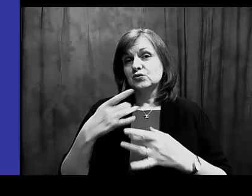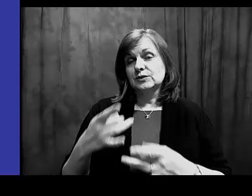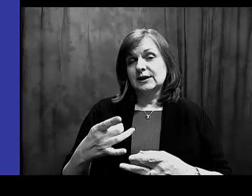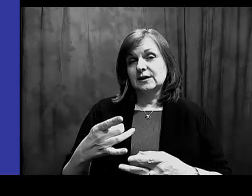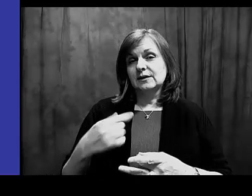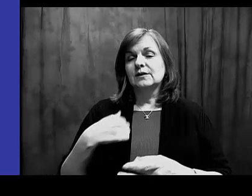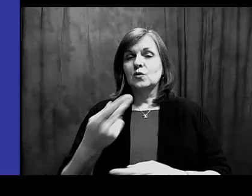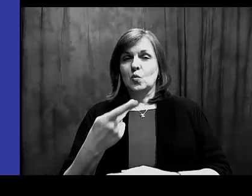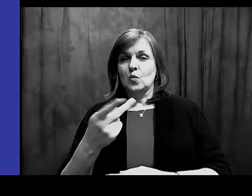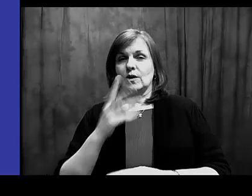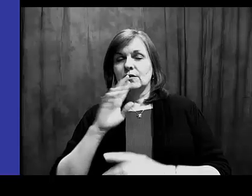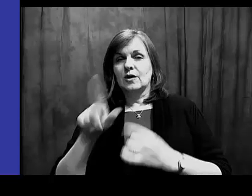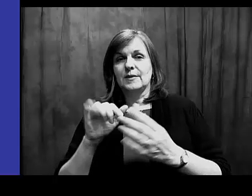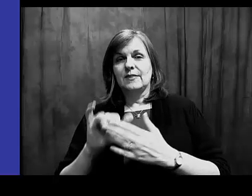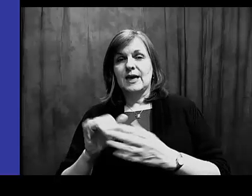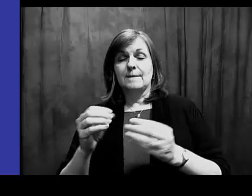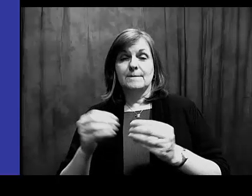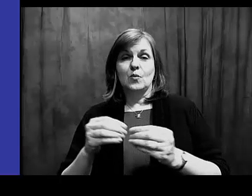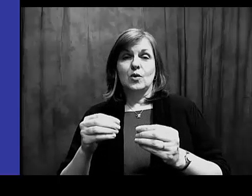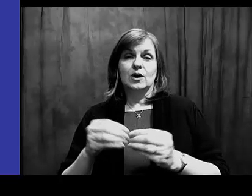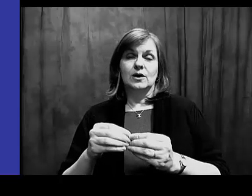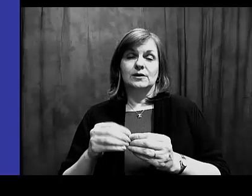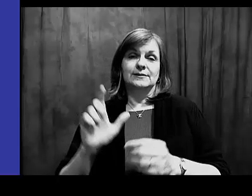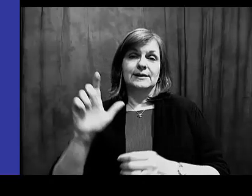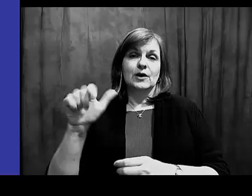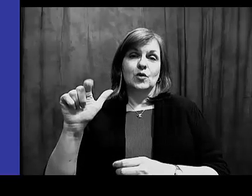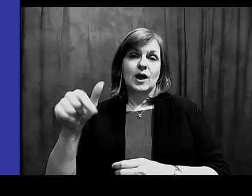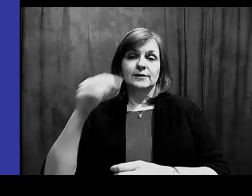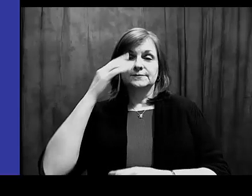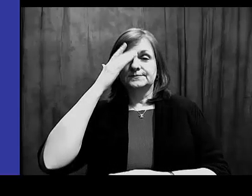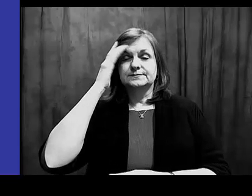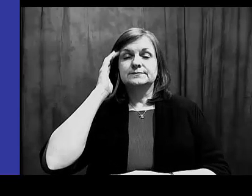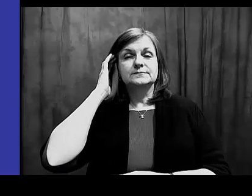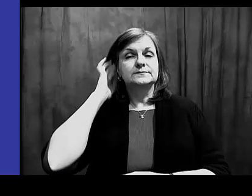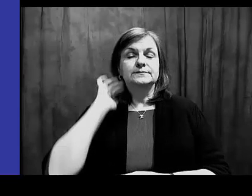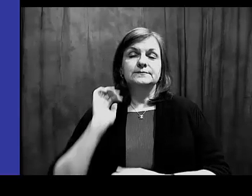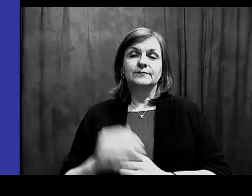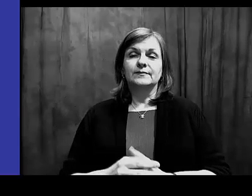today if you're interested in that we can talk about that more